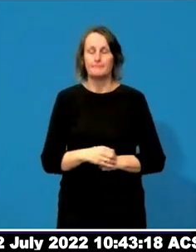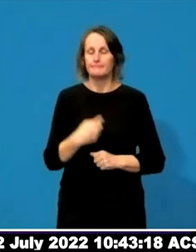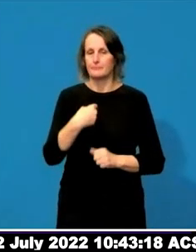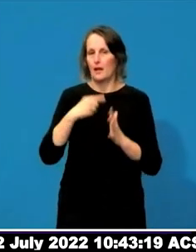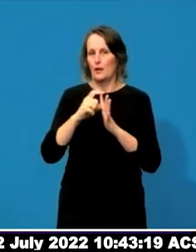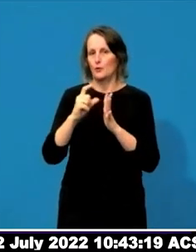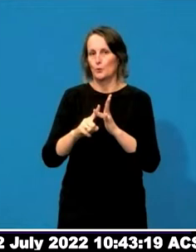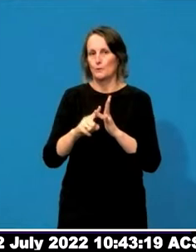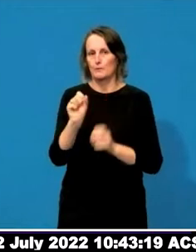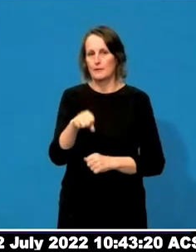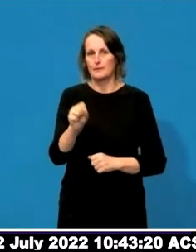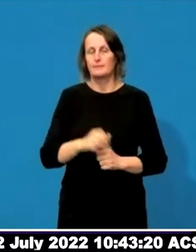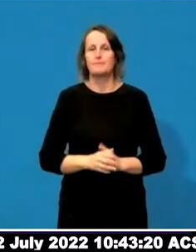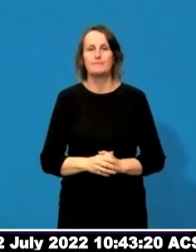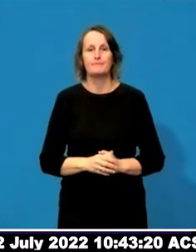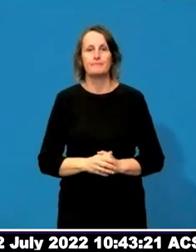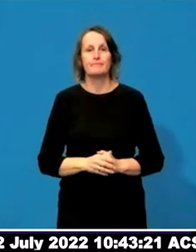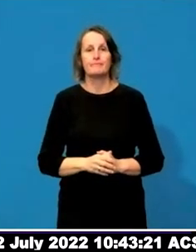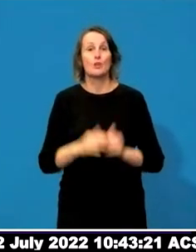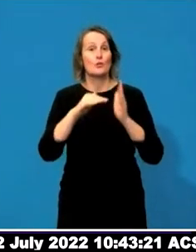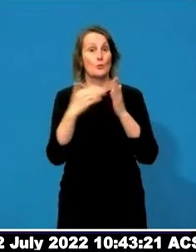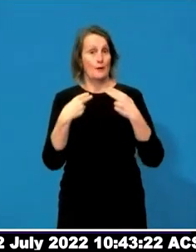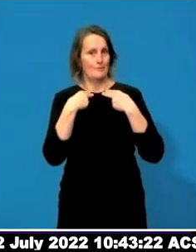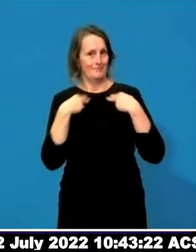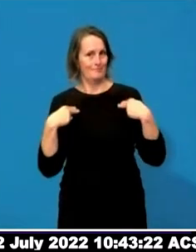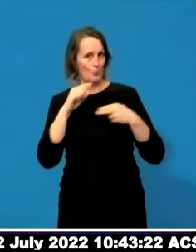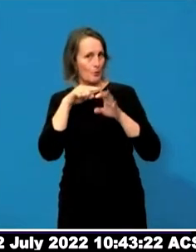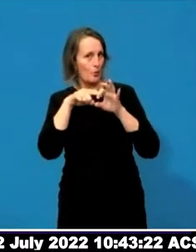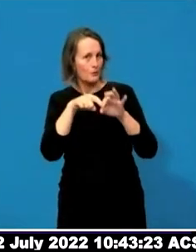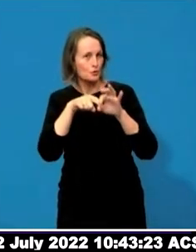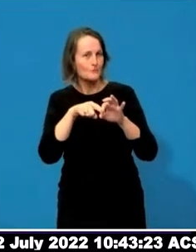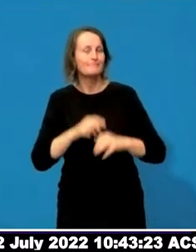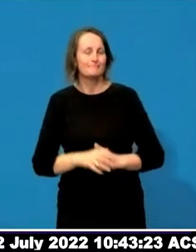Mr Griffin will now ask you some questions. Ms Walker, although the Commissioners